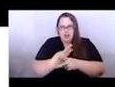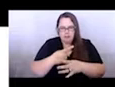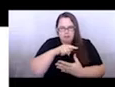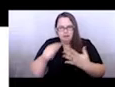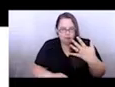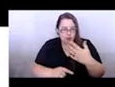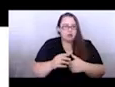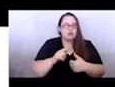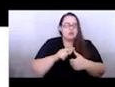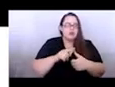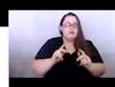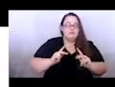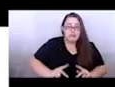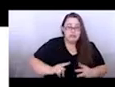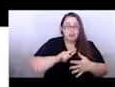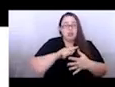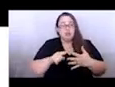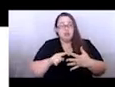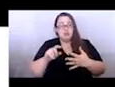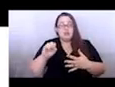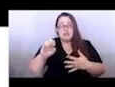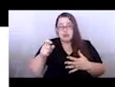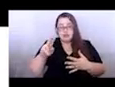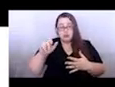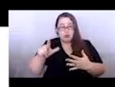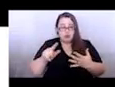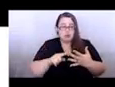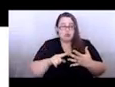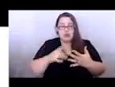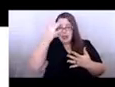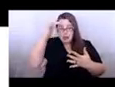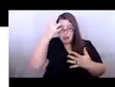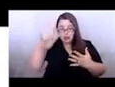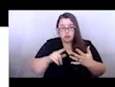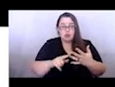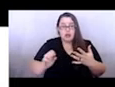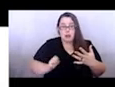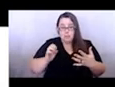sexual, intellectual, emotional, material and time. And these